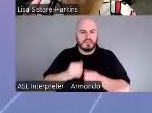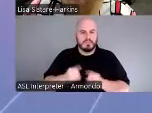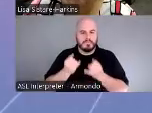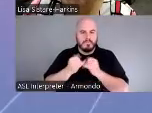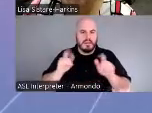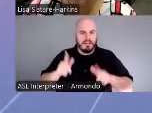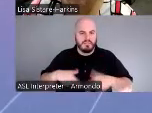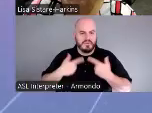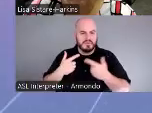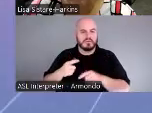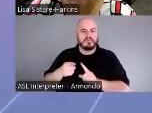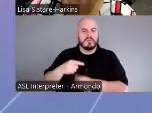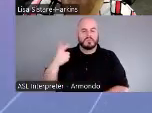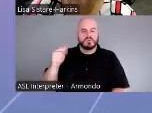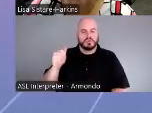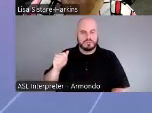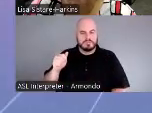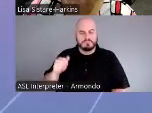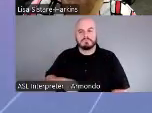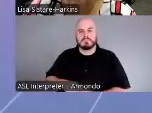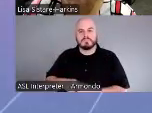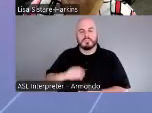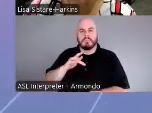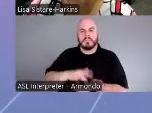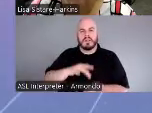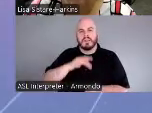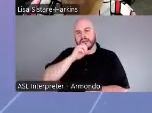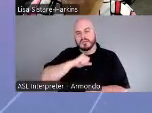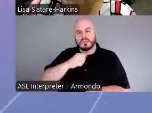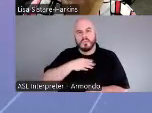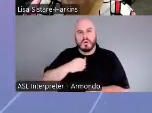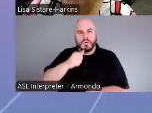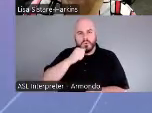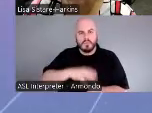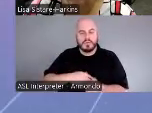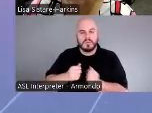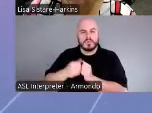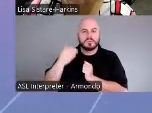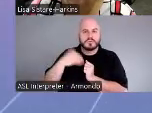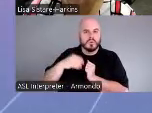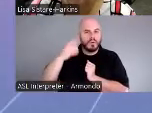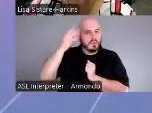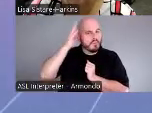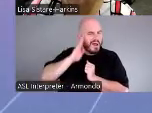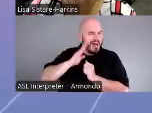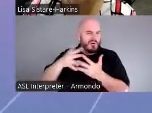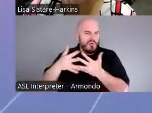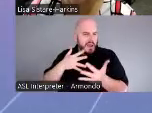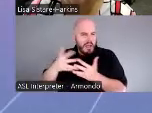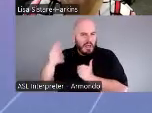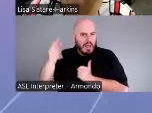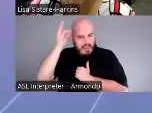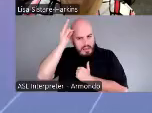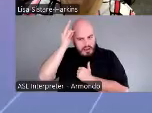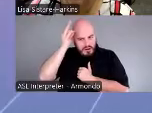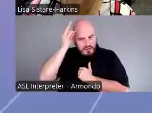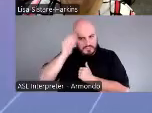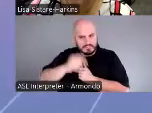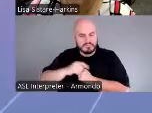I am a middle-aged white woman with short brownish-grayish hair. I've got silver earrings on today